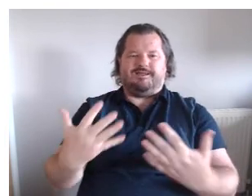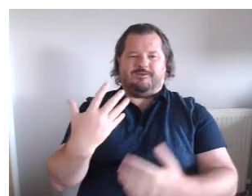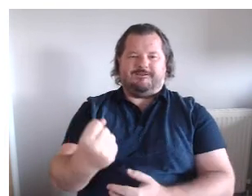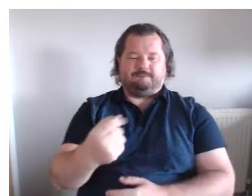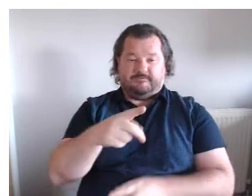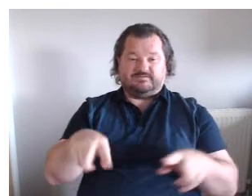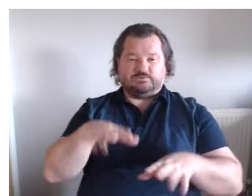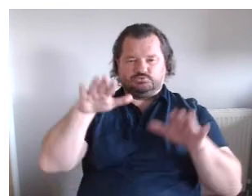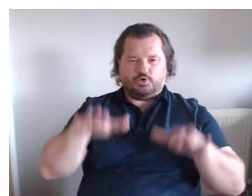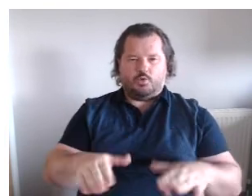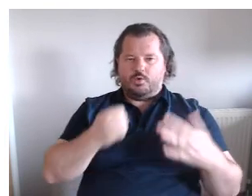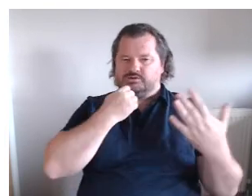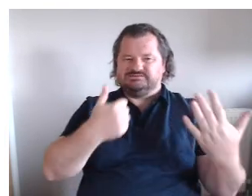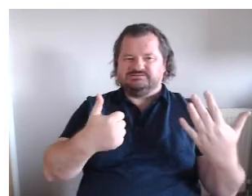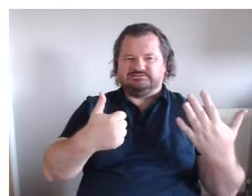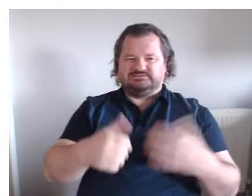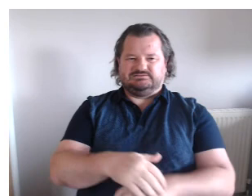The video is slowed down by a factor of 6.